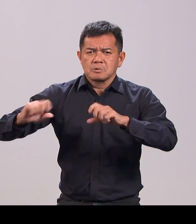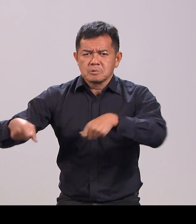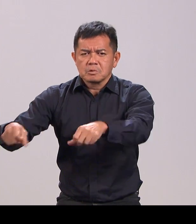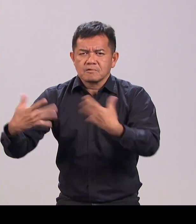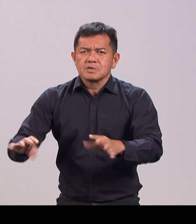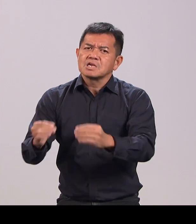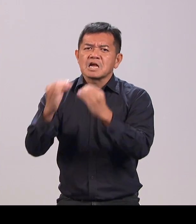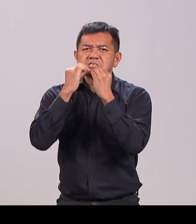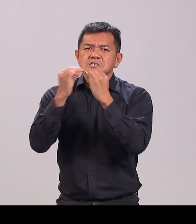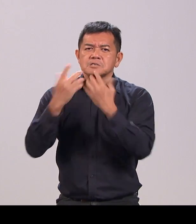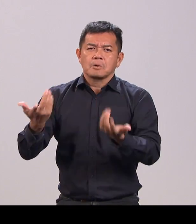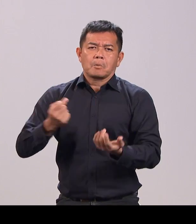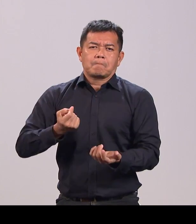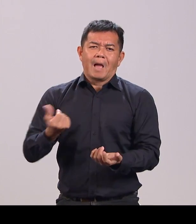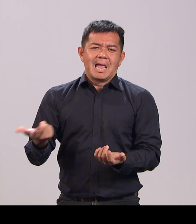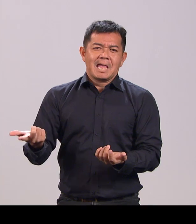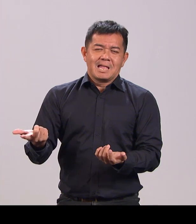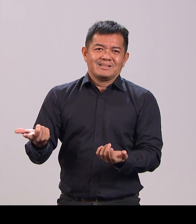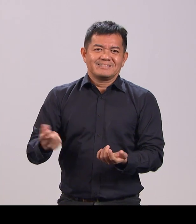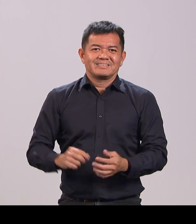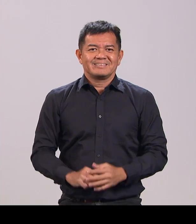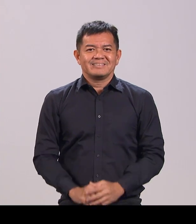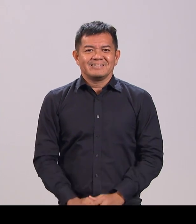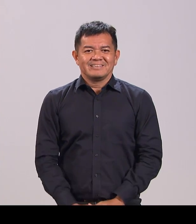The Rotimatic was developed by Ms Pranoti Nagarkar.